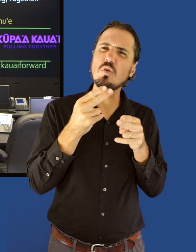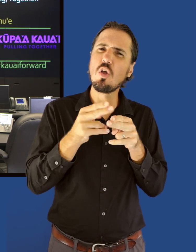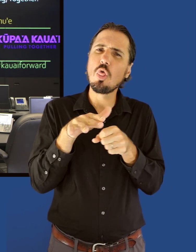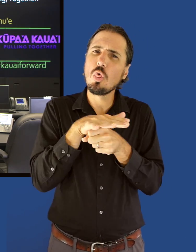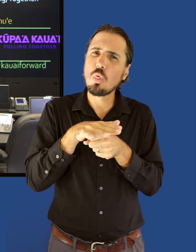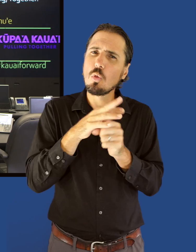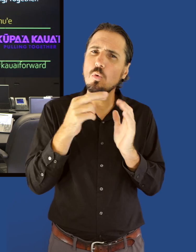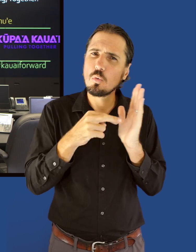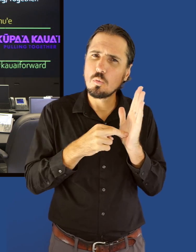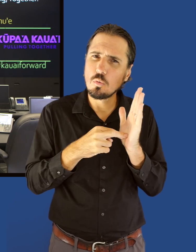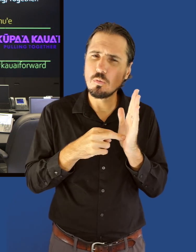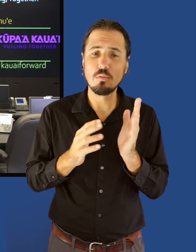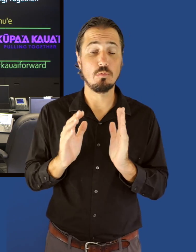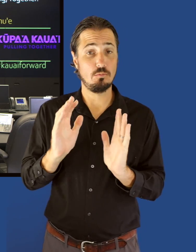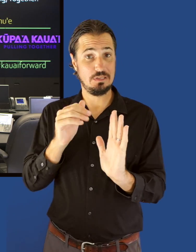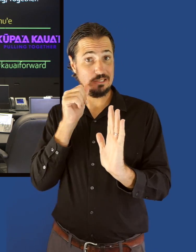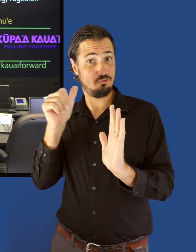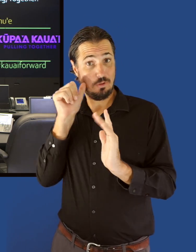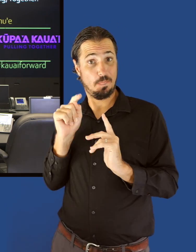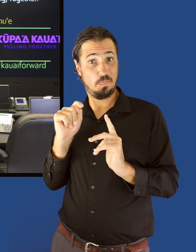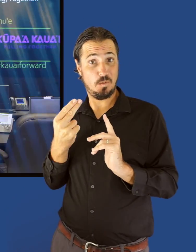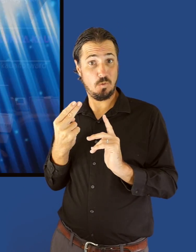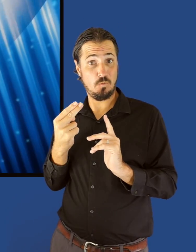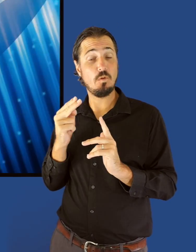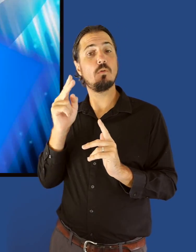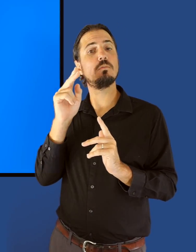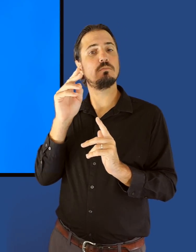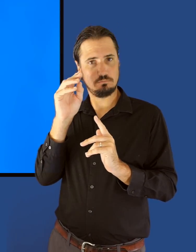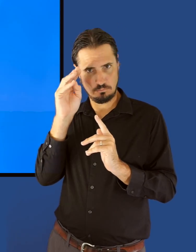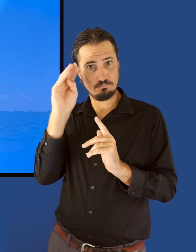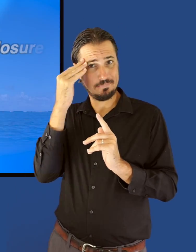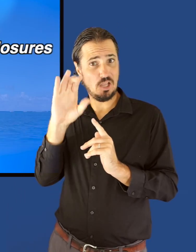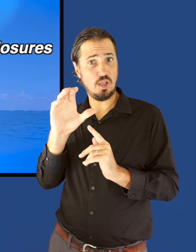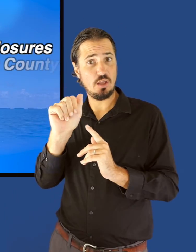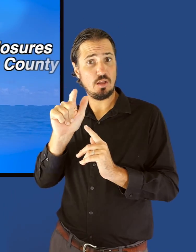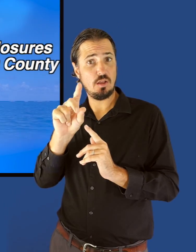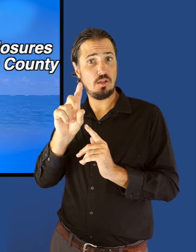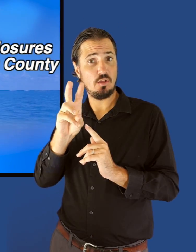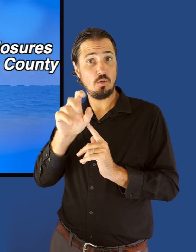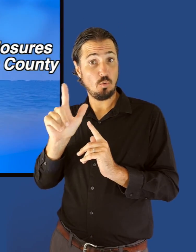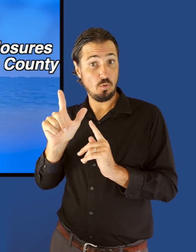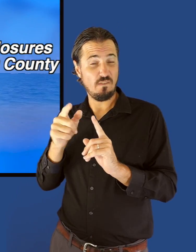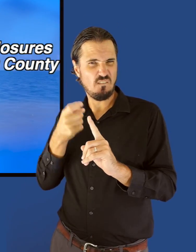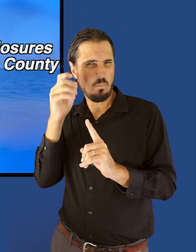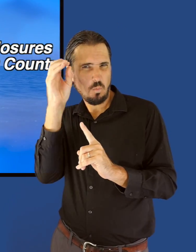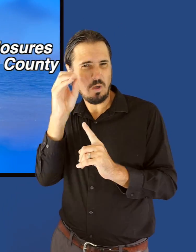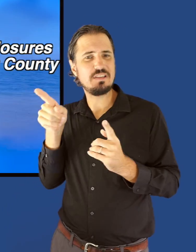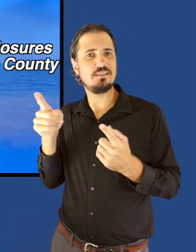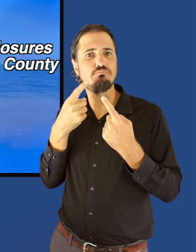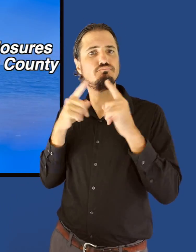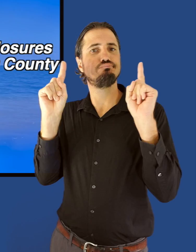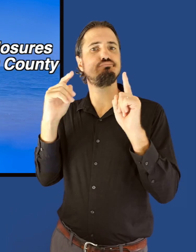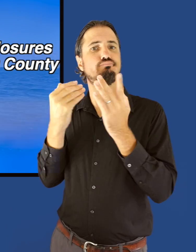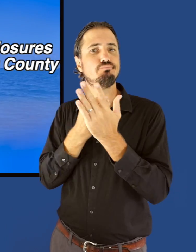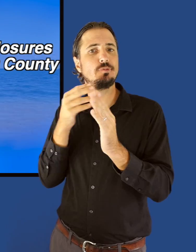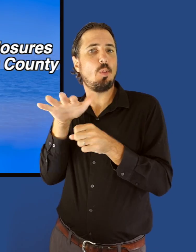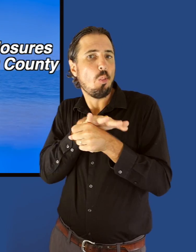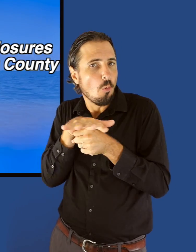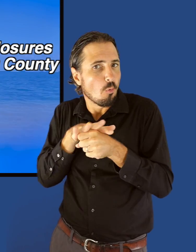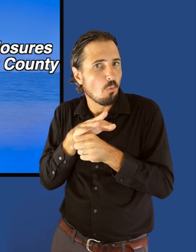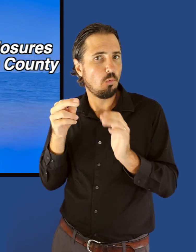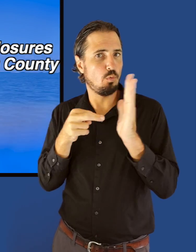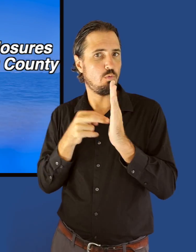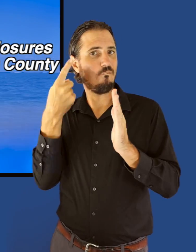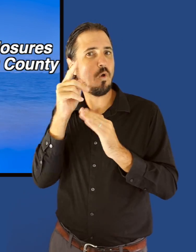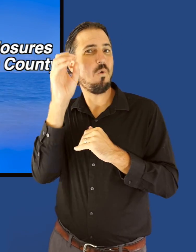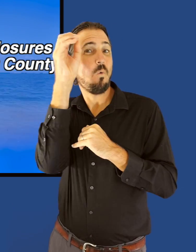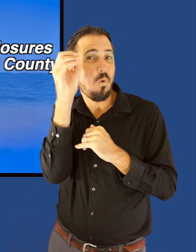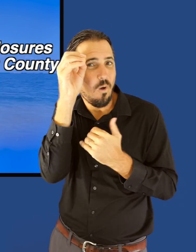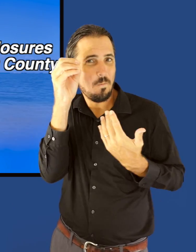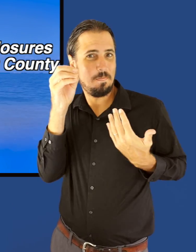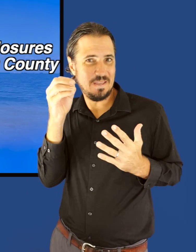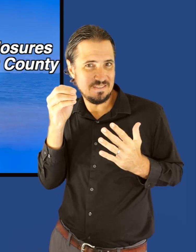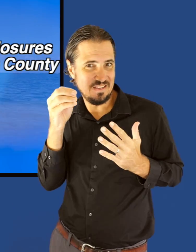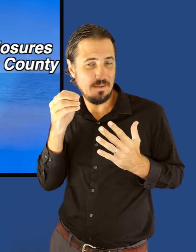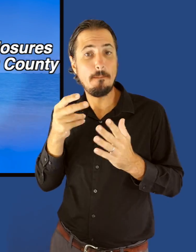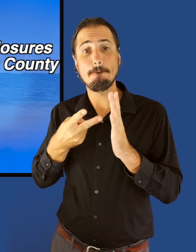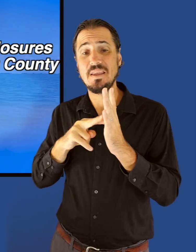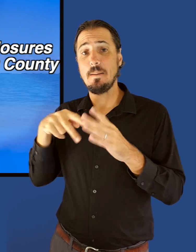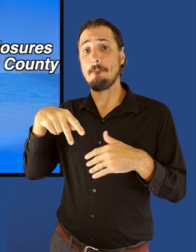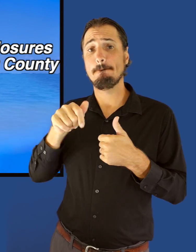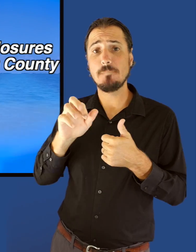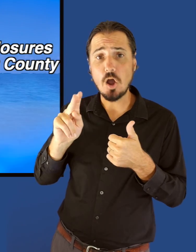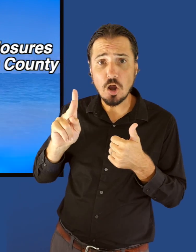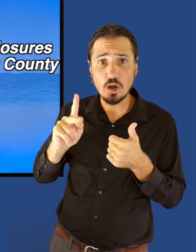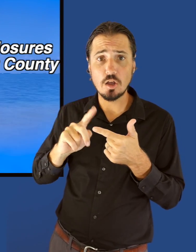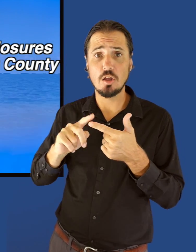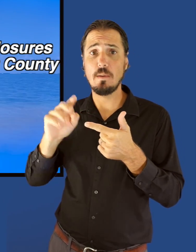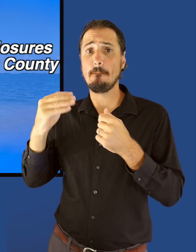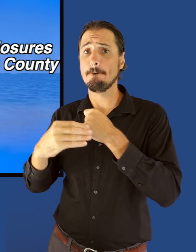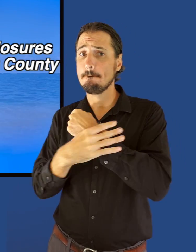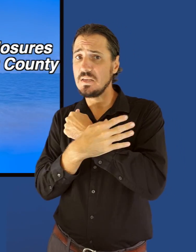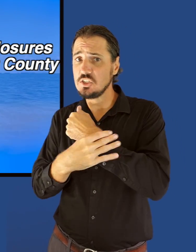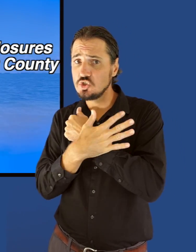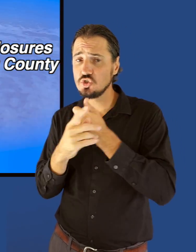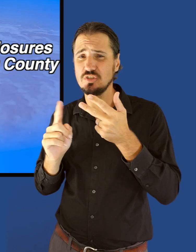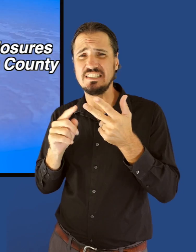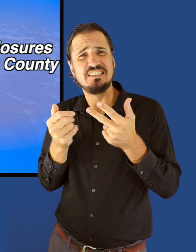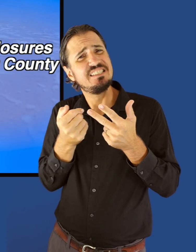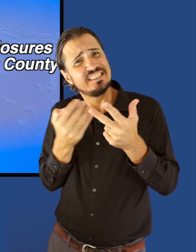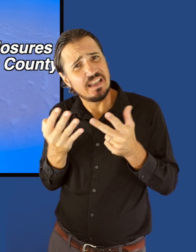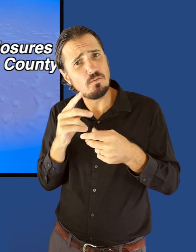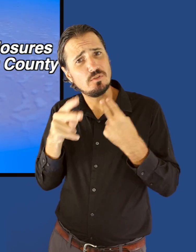On Thursday, Honolulu Mayor Caldwell announced new Local Rules for the City and County of Honolulu which shut down parks, beaches, and several types of businesses.